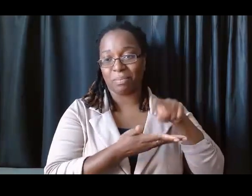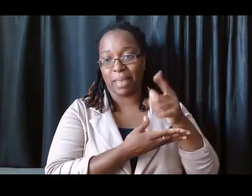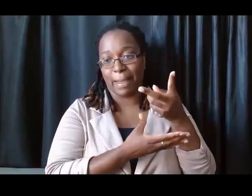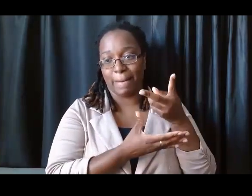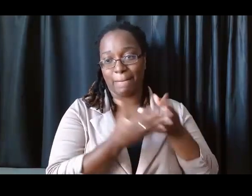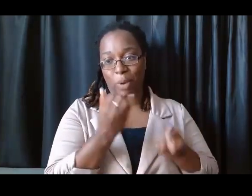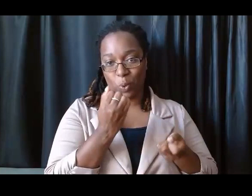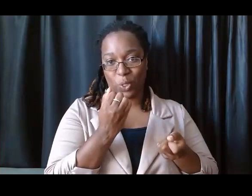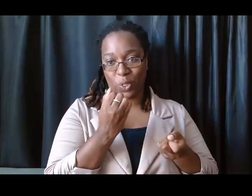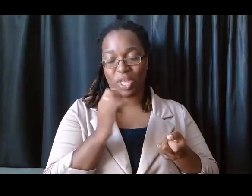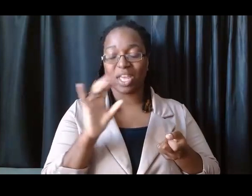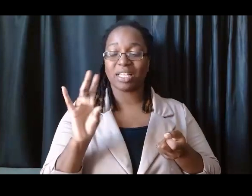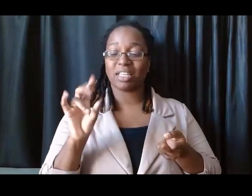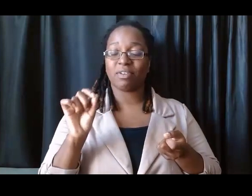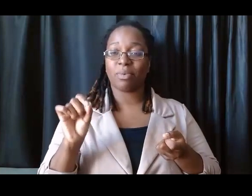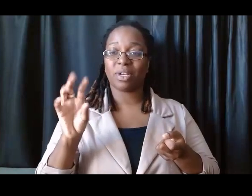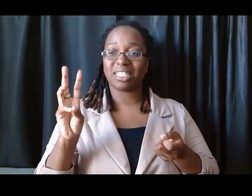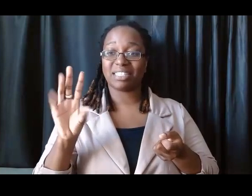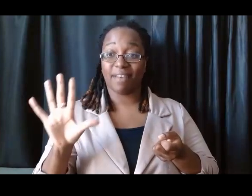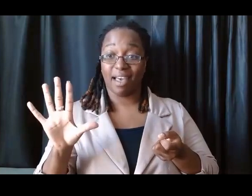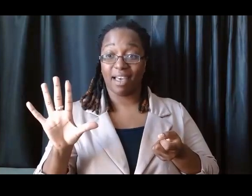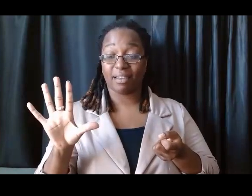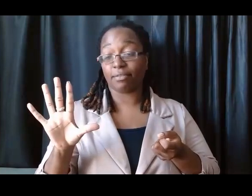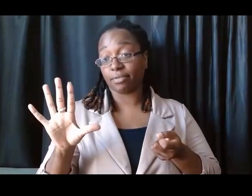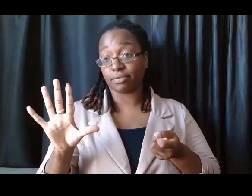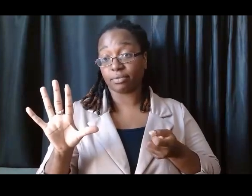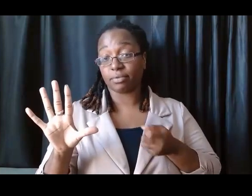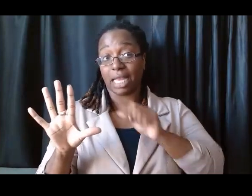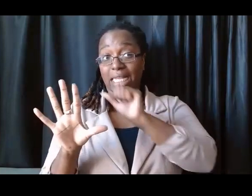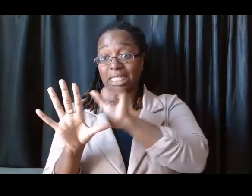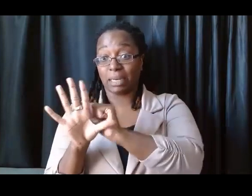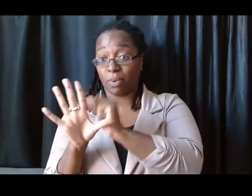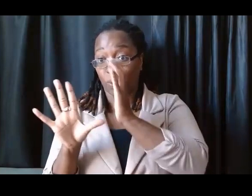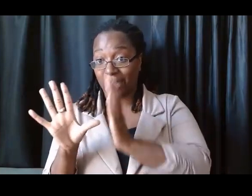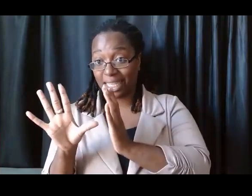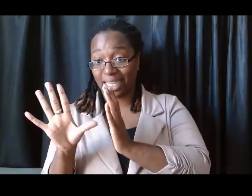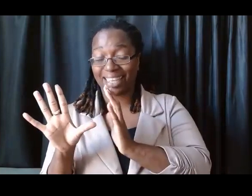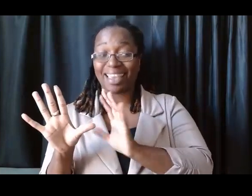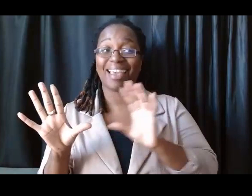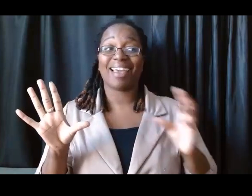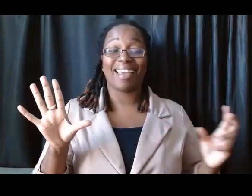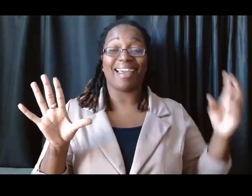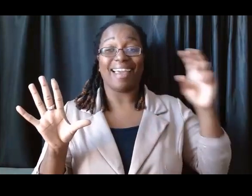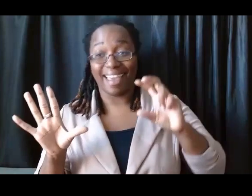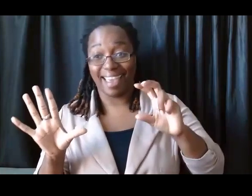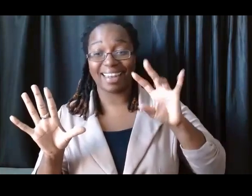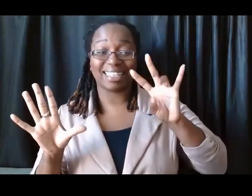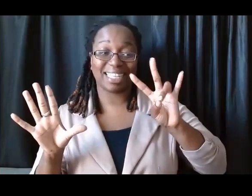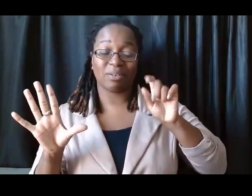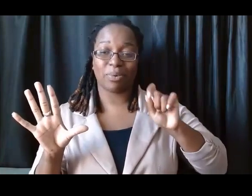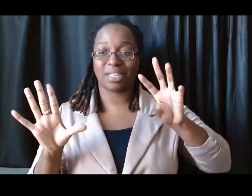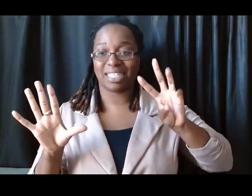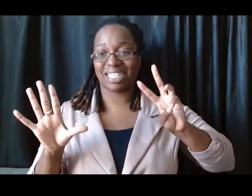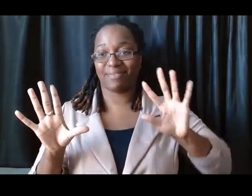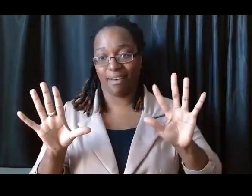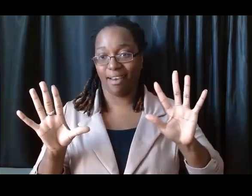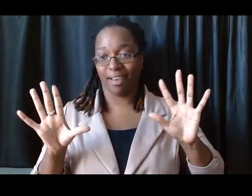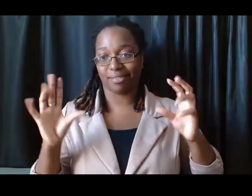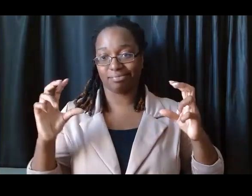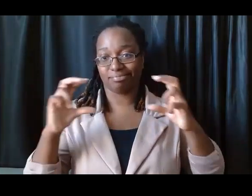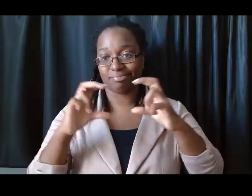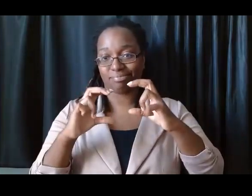You paid both the 7.75% you would normally pay as a worker, plus you have to pay the 7.65% in social security tax that the employer would pay.